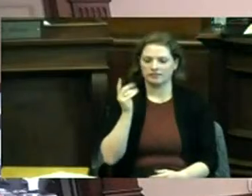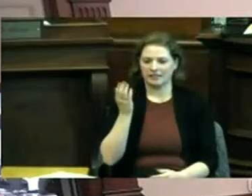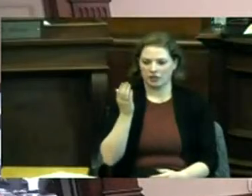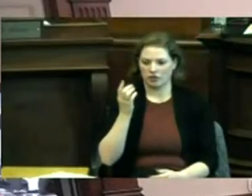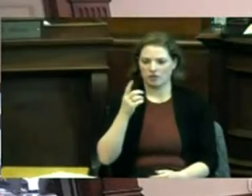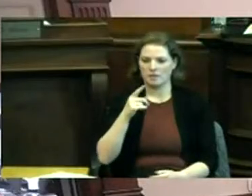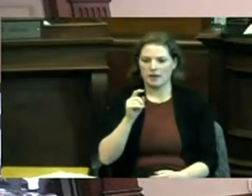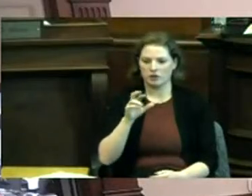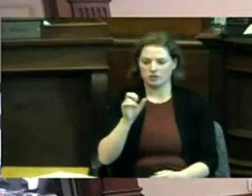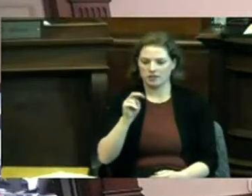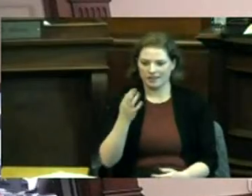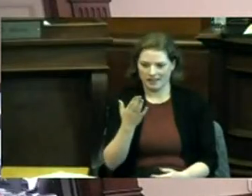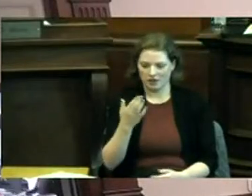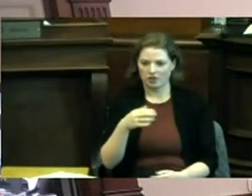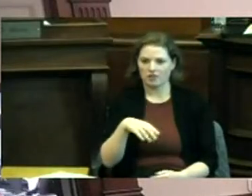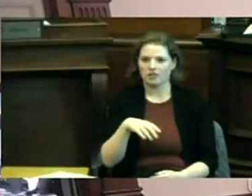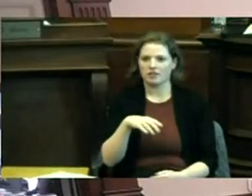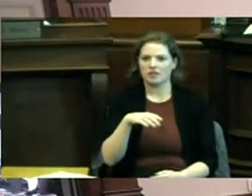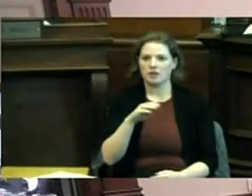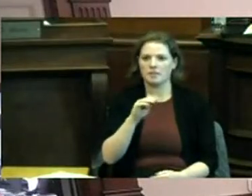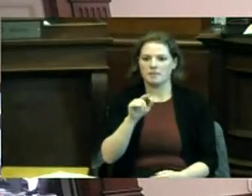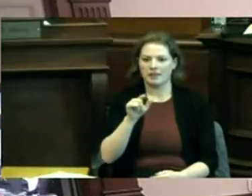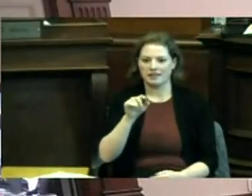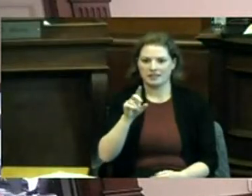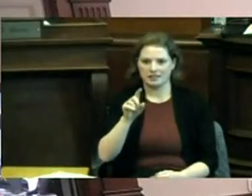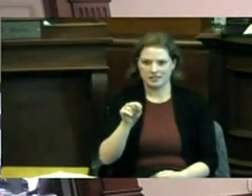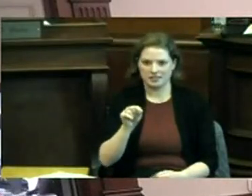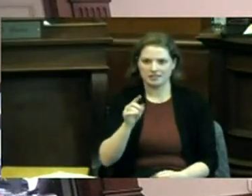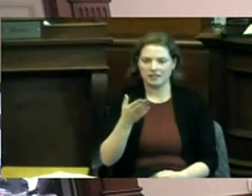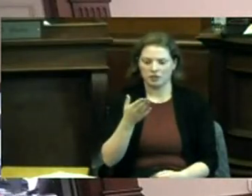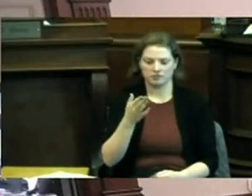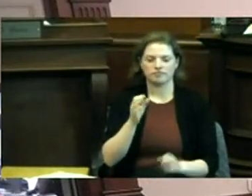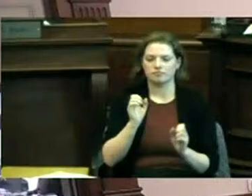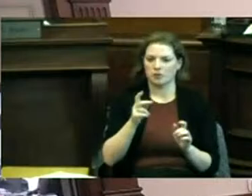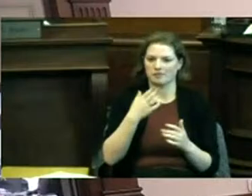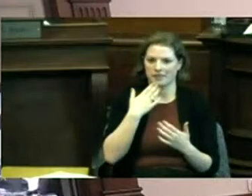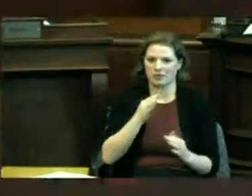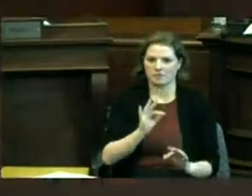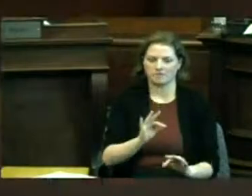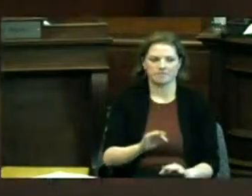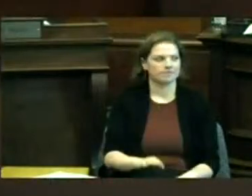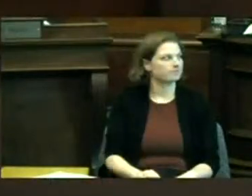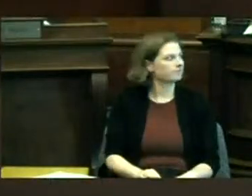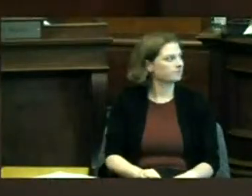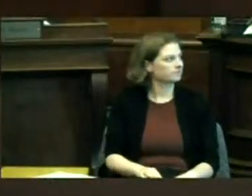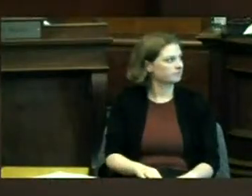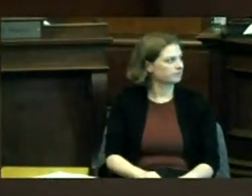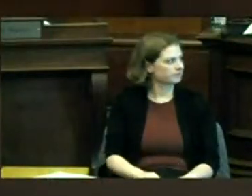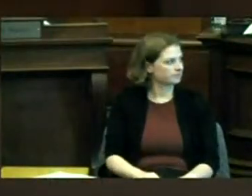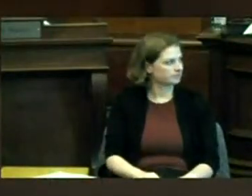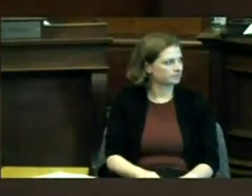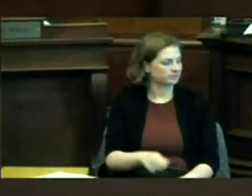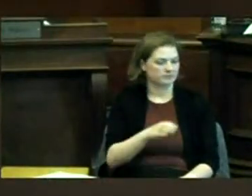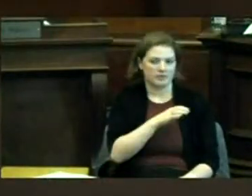here. Council member. Lightfoot, Council member. Lupien here. Council member. Patterson here.